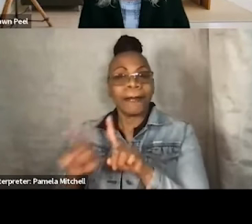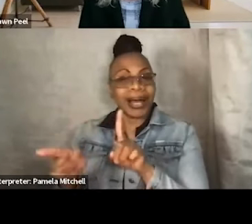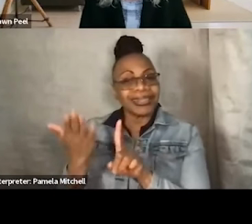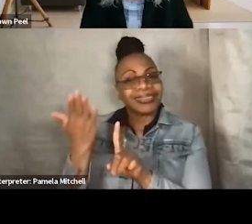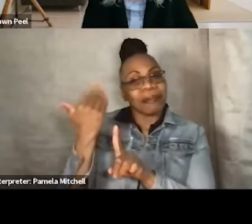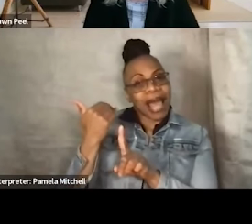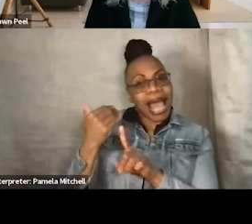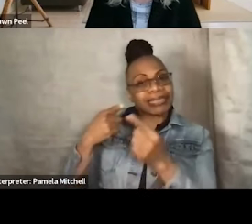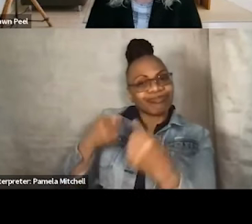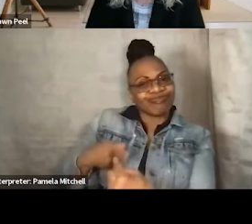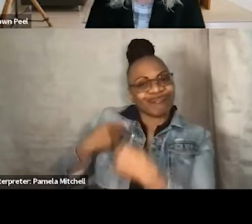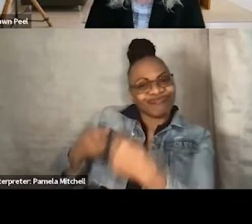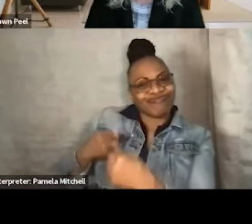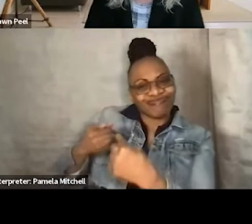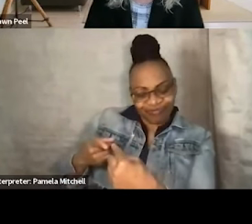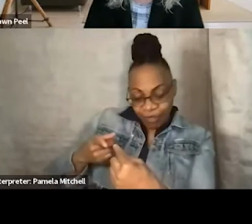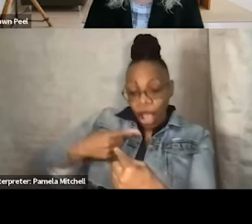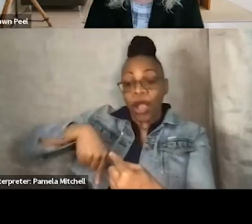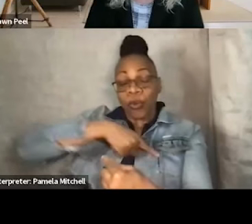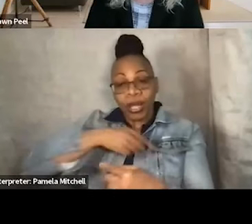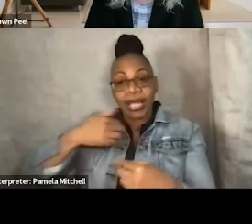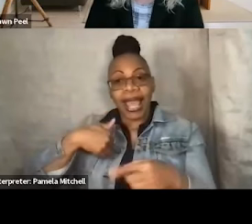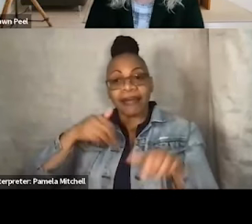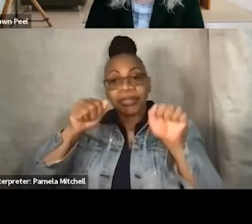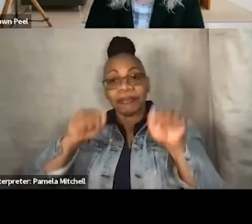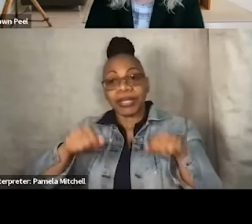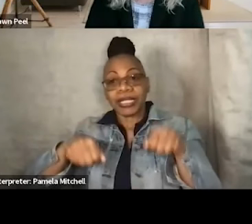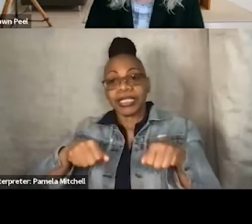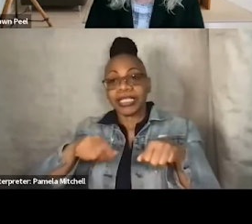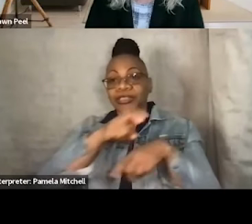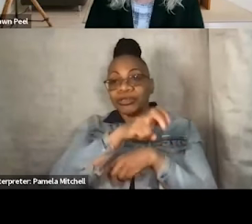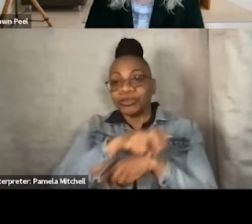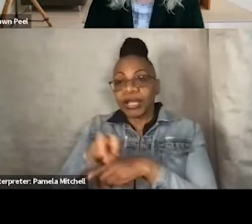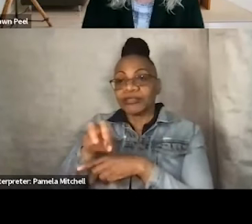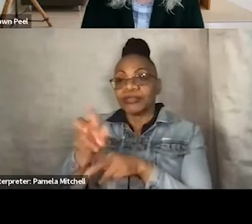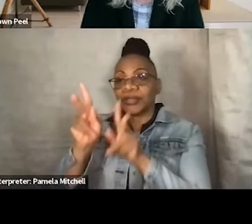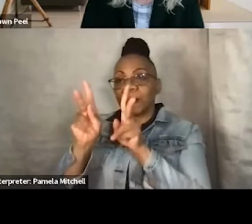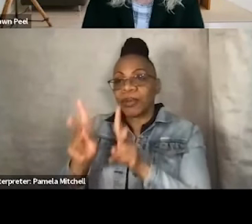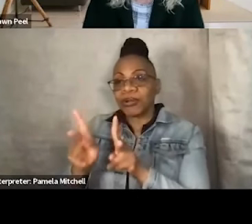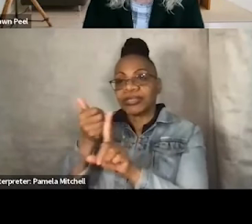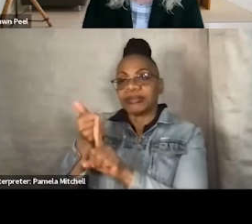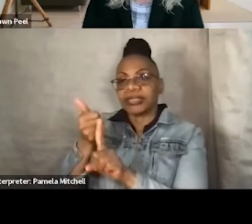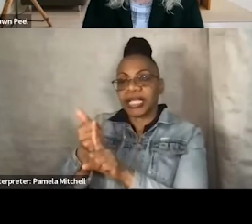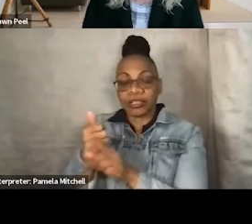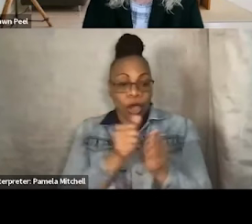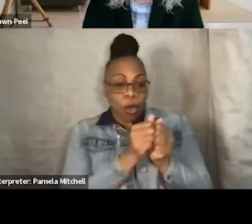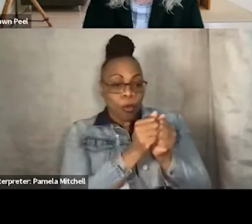We all have the ability to transport individuals ourselves without having to use law enforcement or EMS,